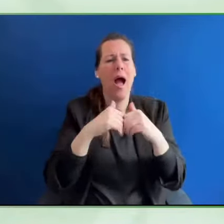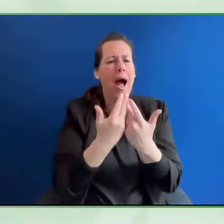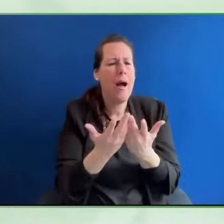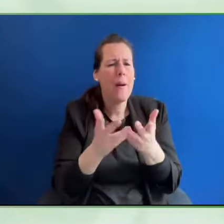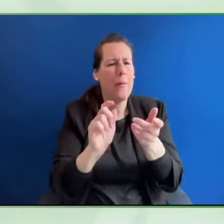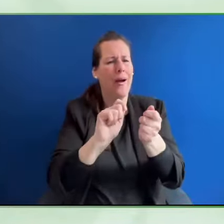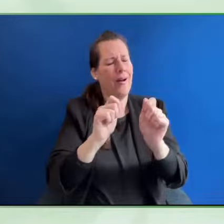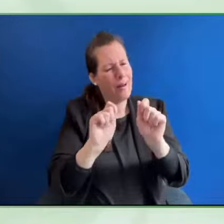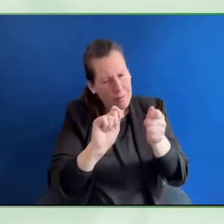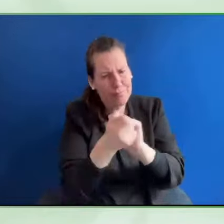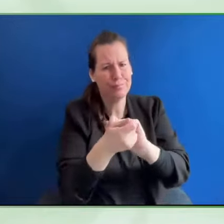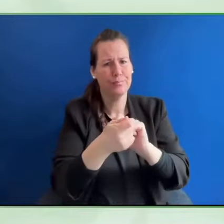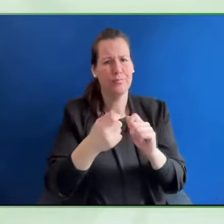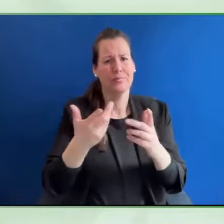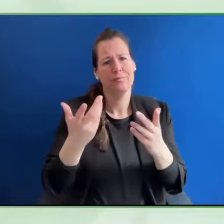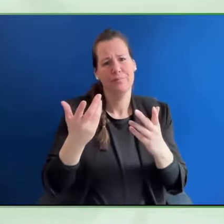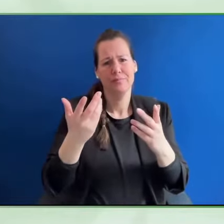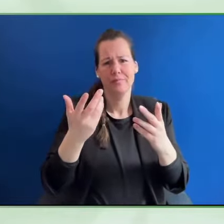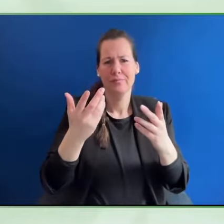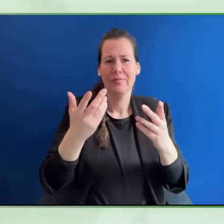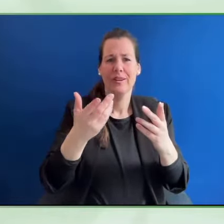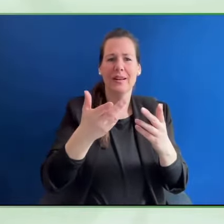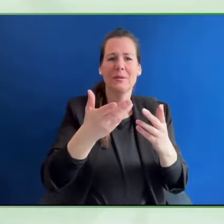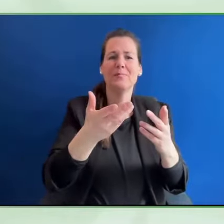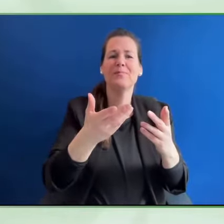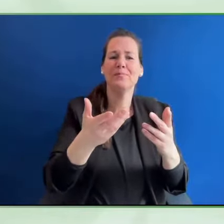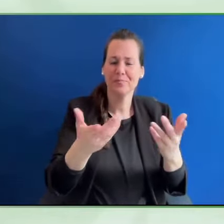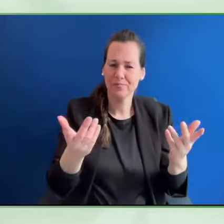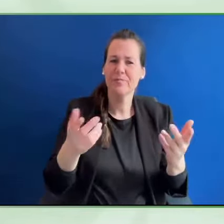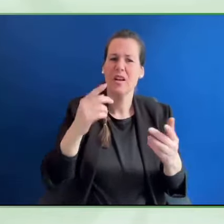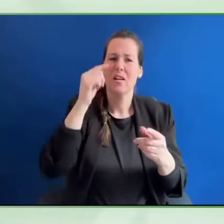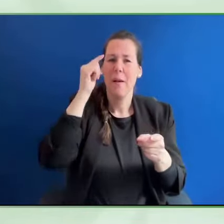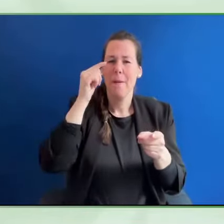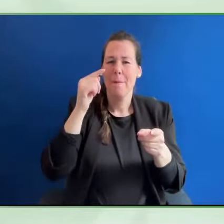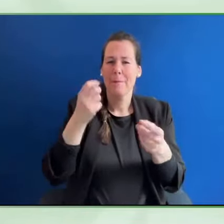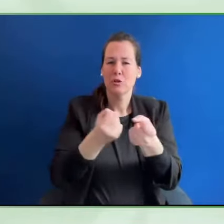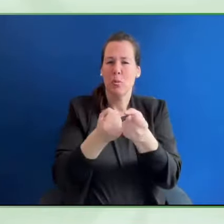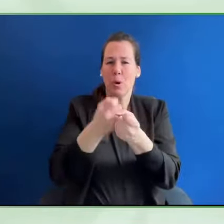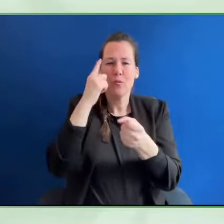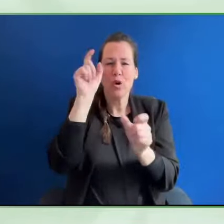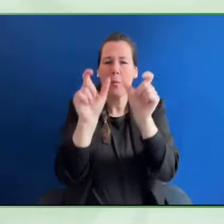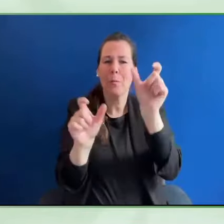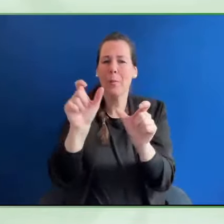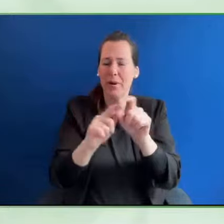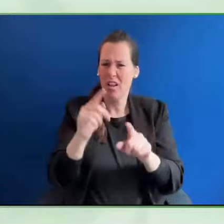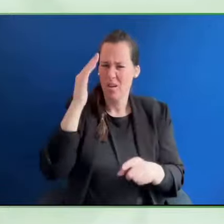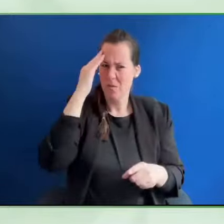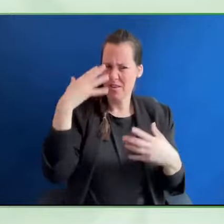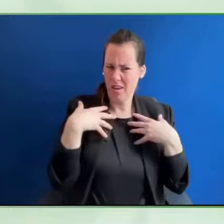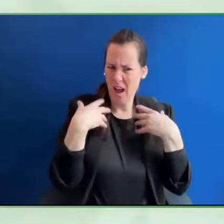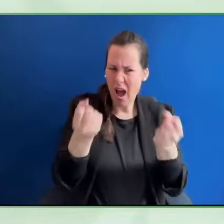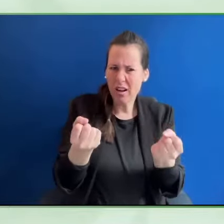us because our members have known challenges around this, they also have new people who